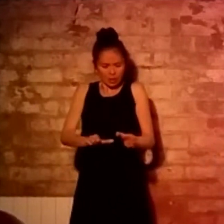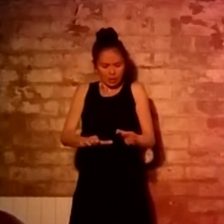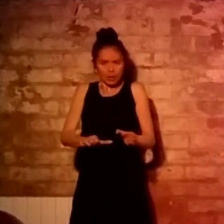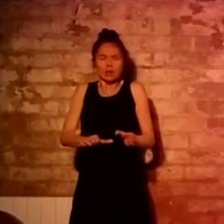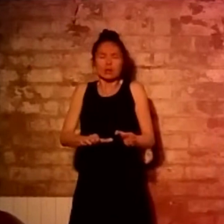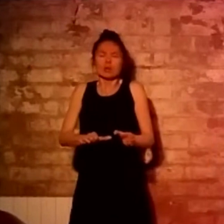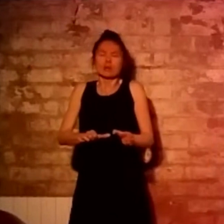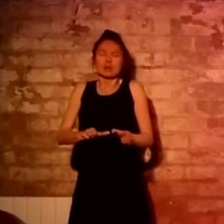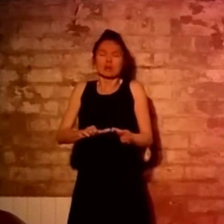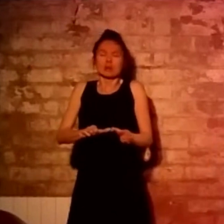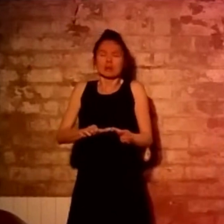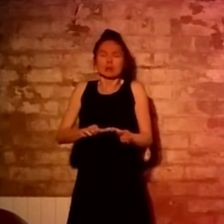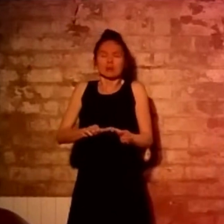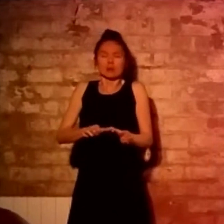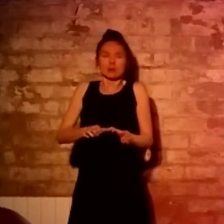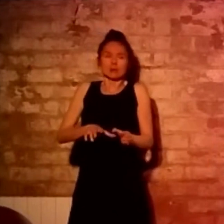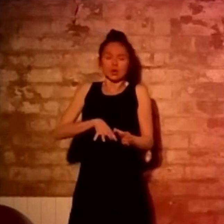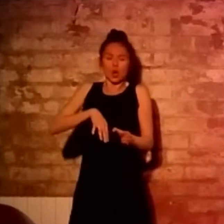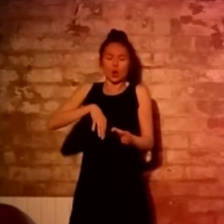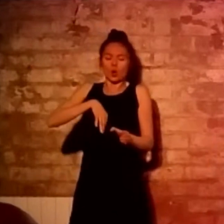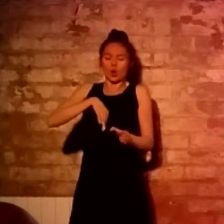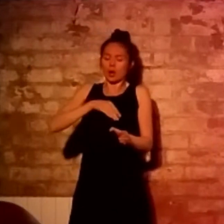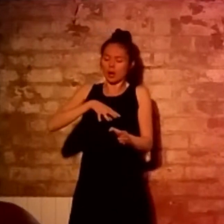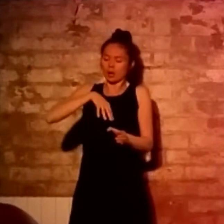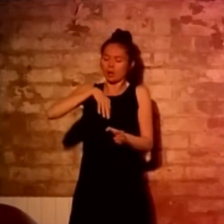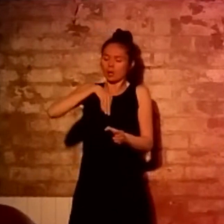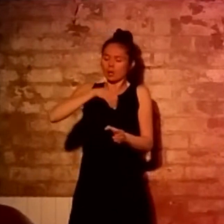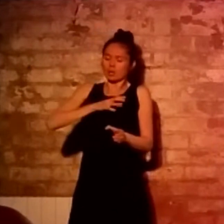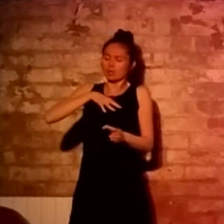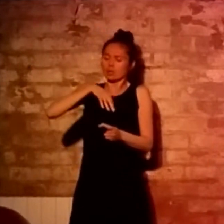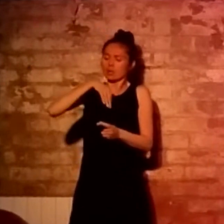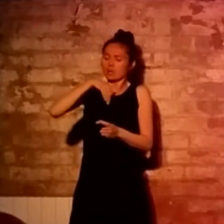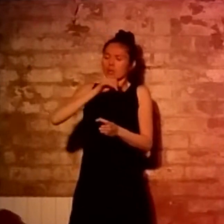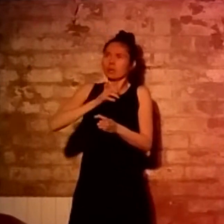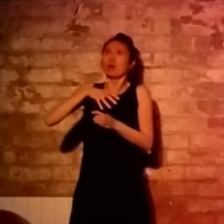Sweet fields of Elysium might yield me to the reefs beneath.